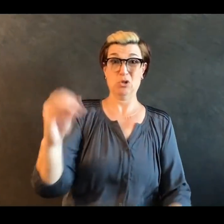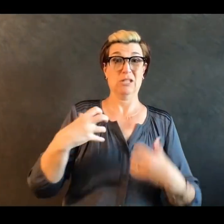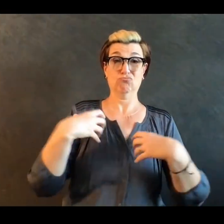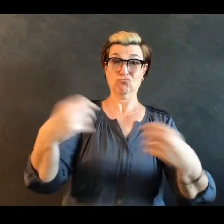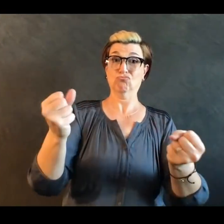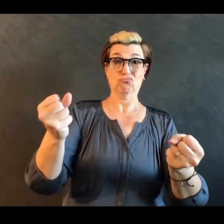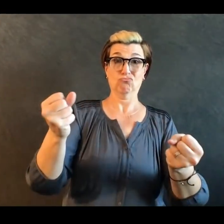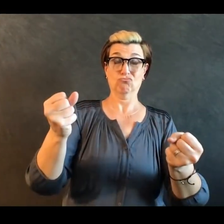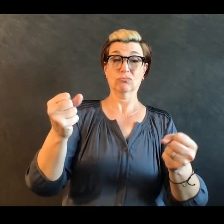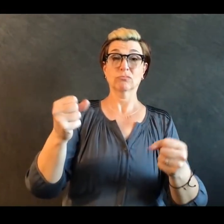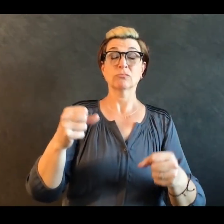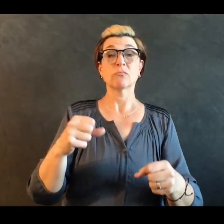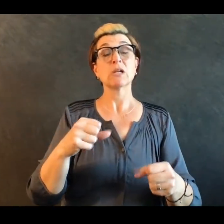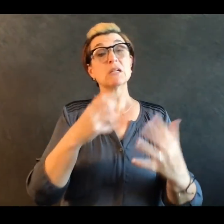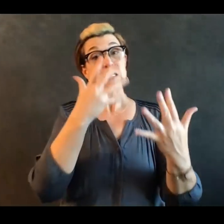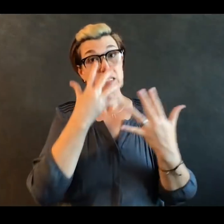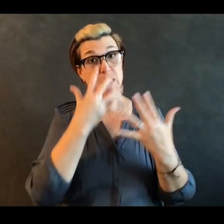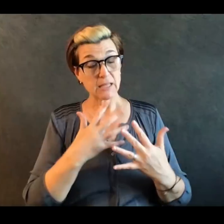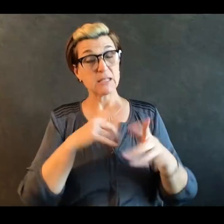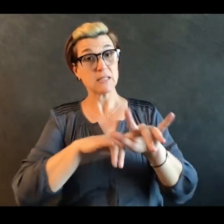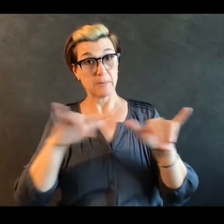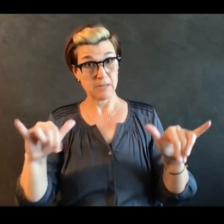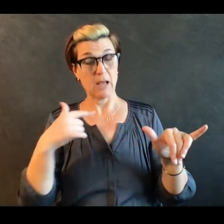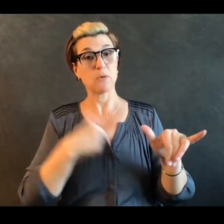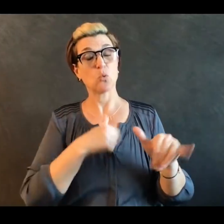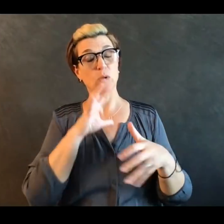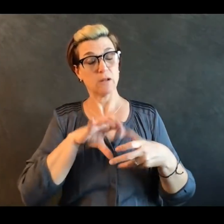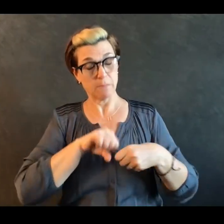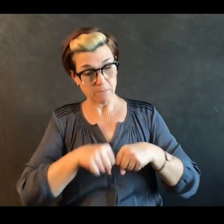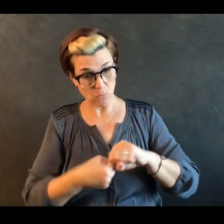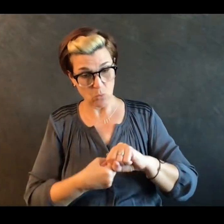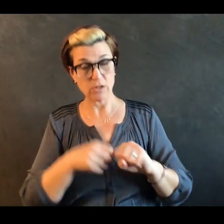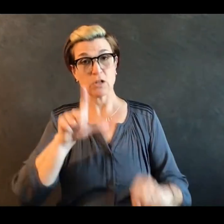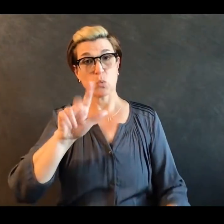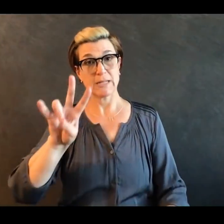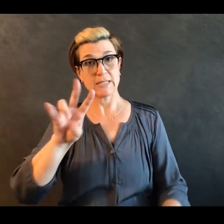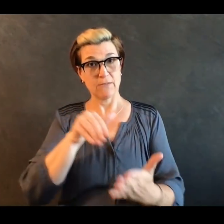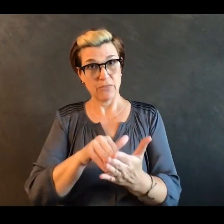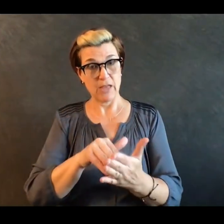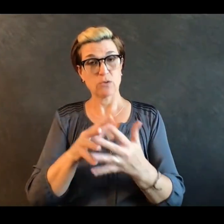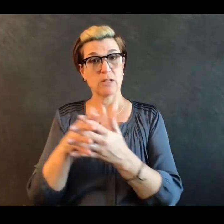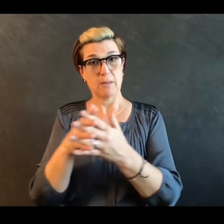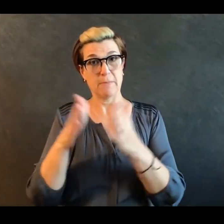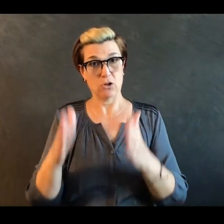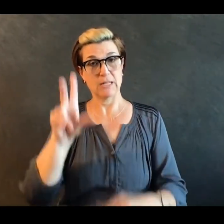loss of more than 27 thousand of our our countrymen our hearts are with their